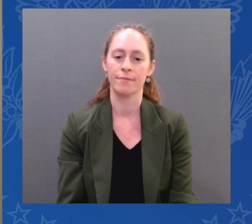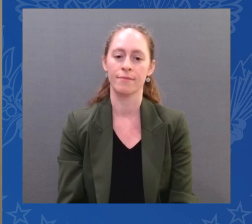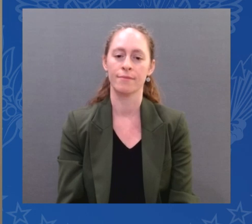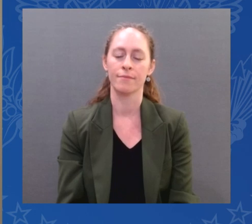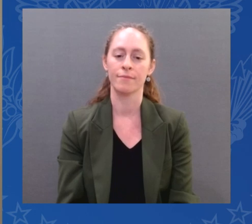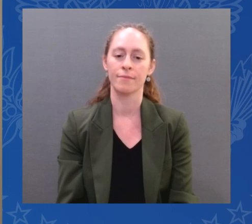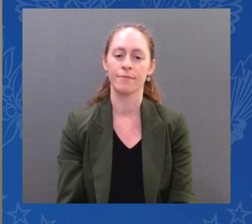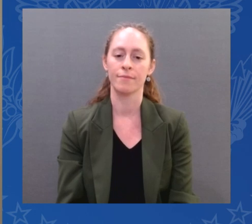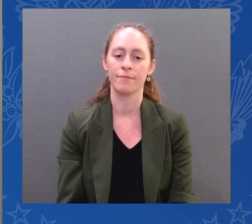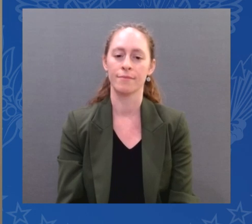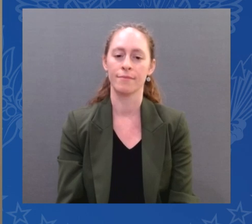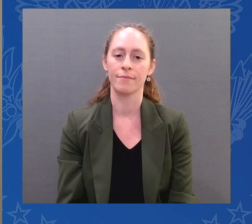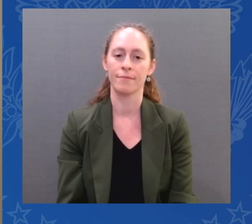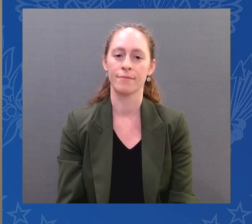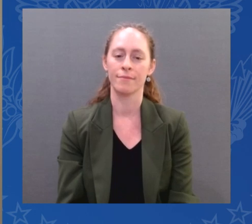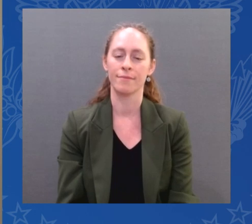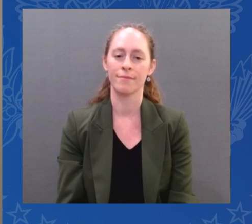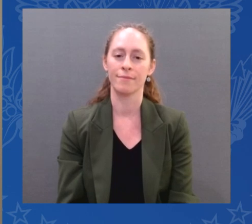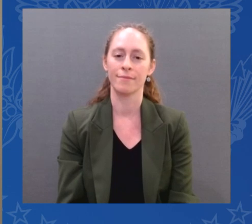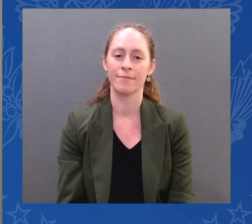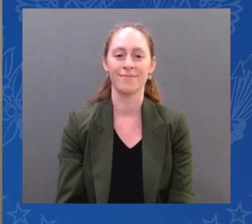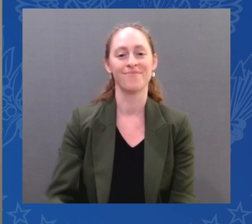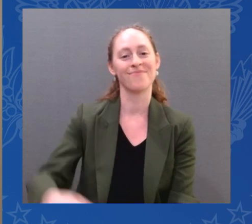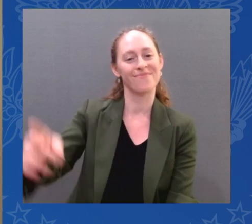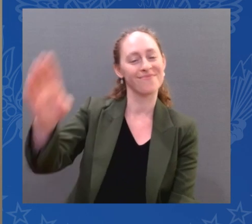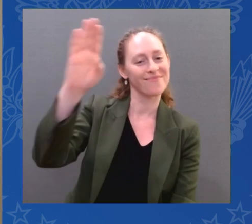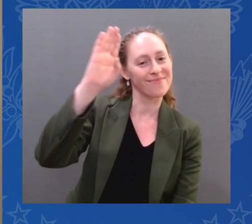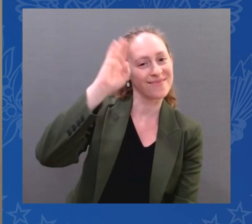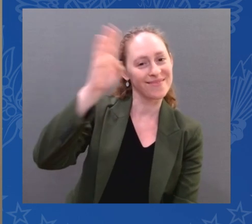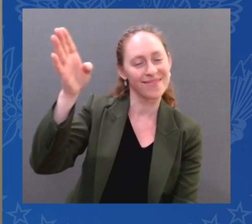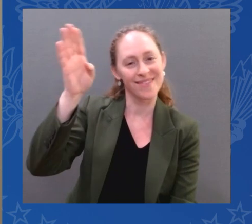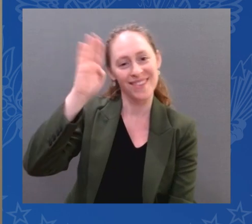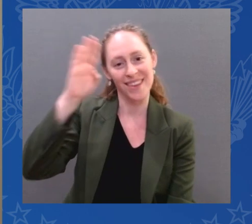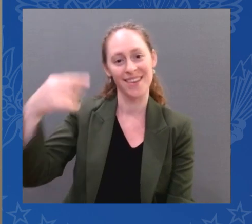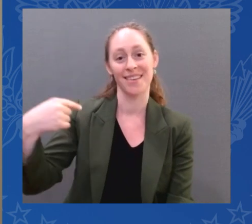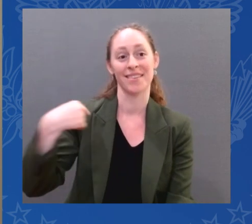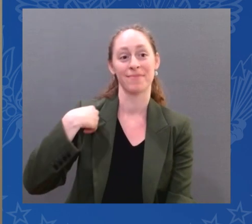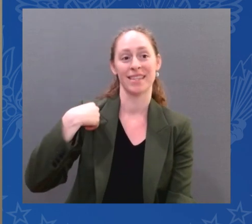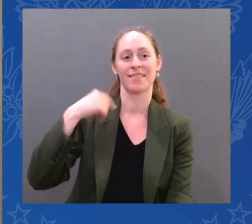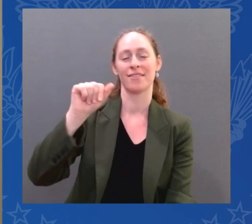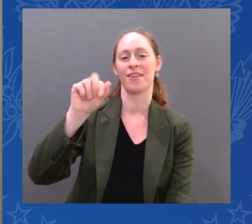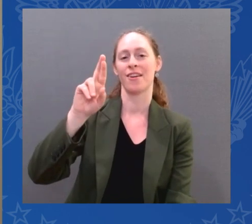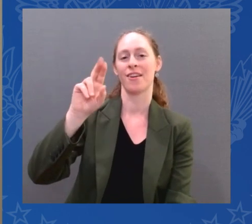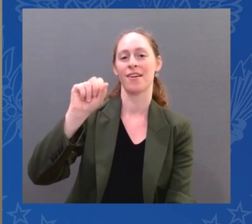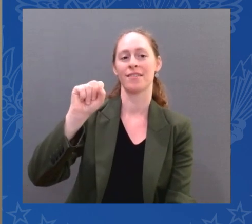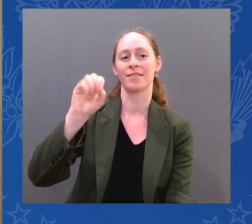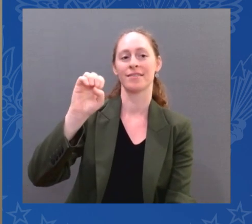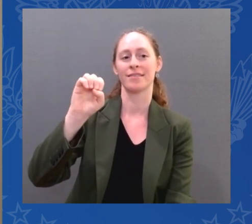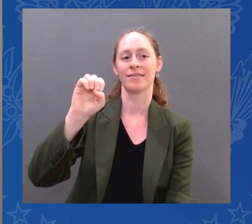Female Speaker: Hello. My name is . I'm a registered nurse with the U.S. House COVID-19 emergency response team.